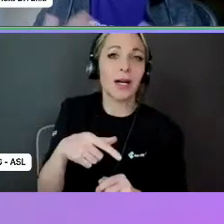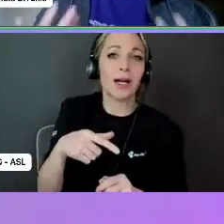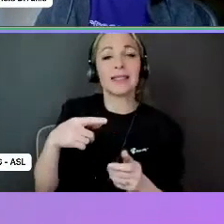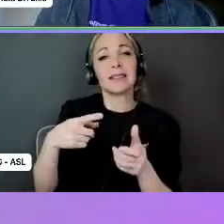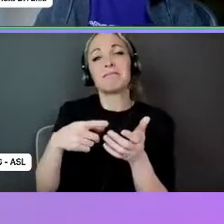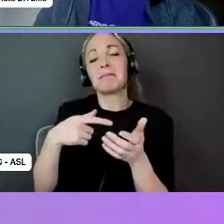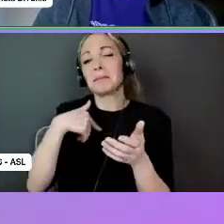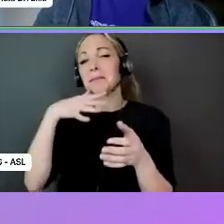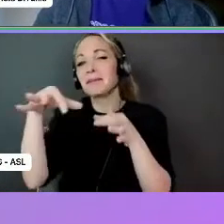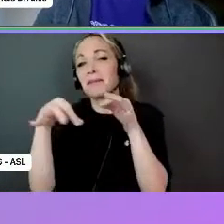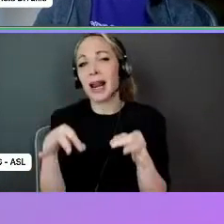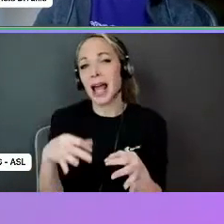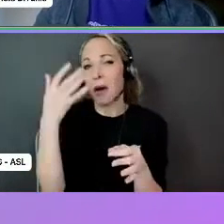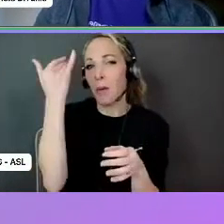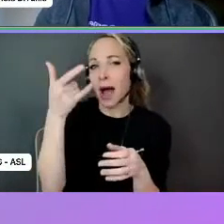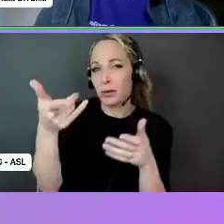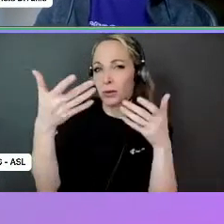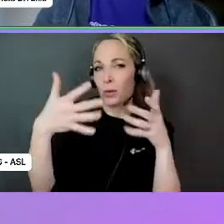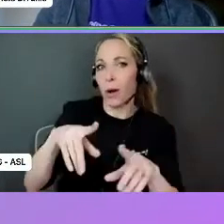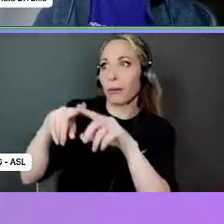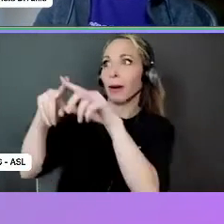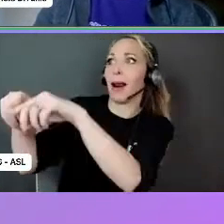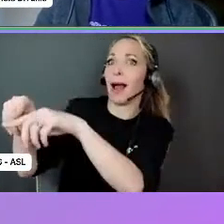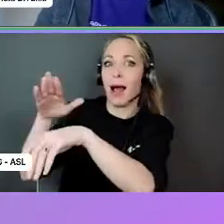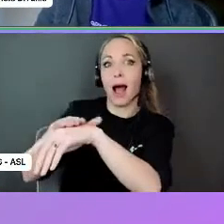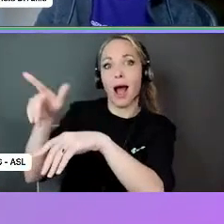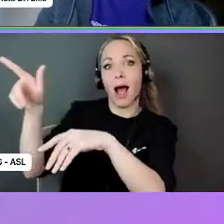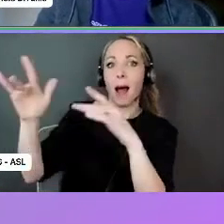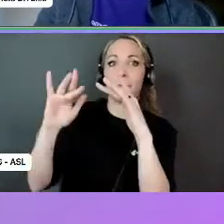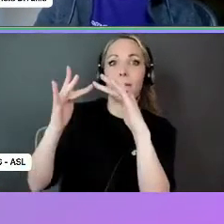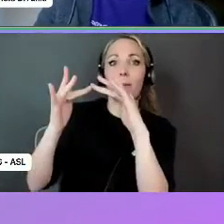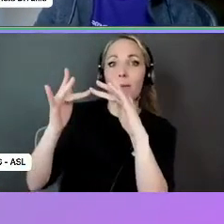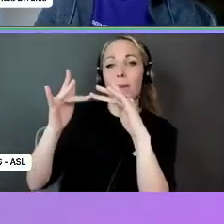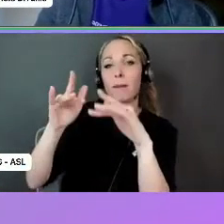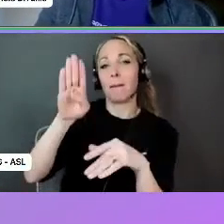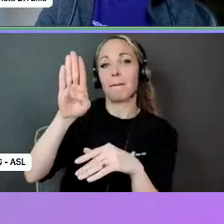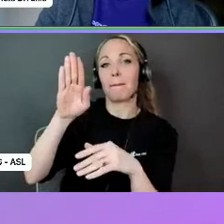of control over it, so we're going to look at some examples and why we might not want to rely on this kind of error